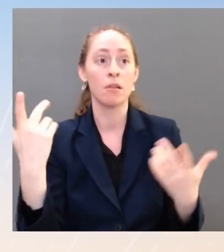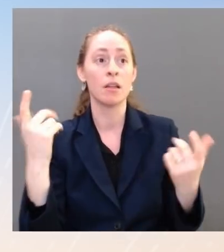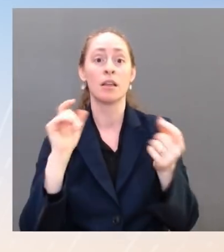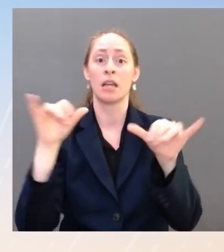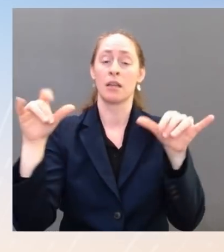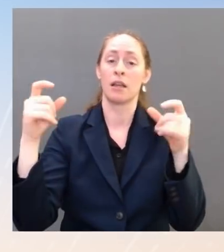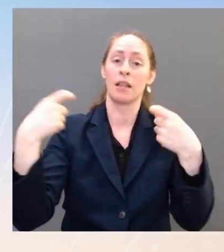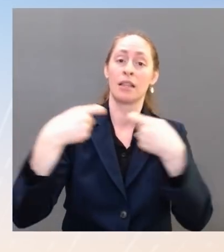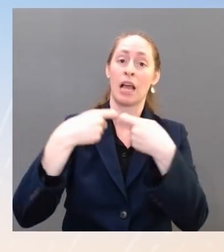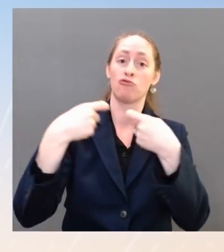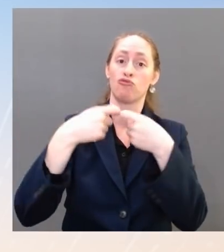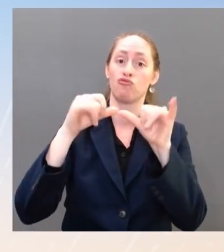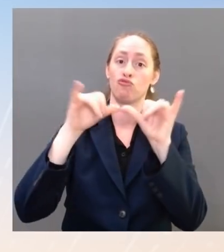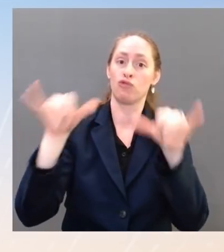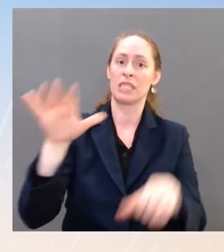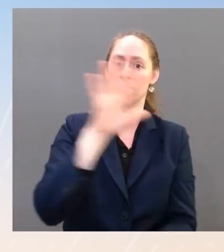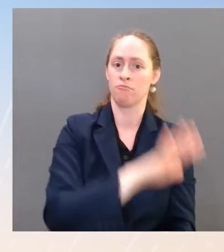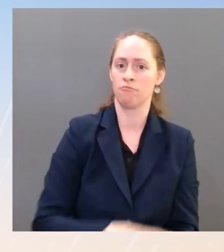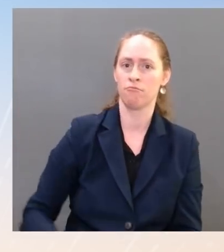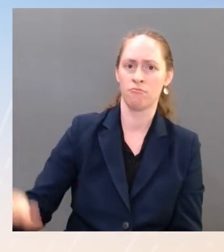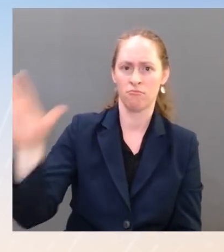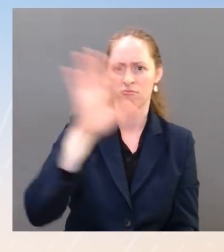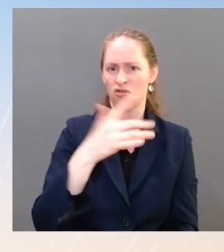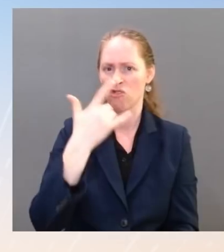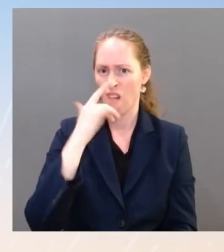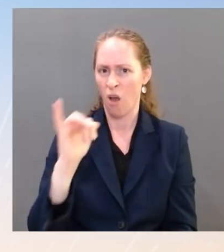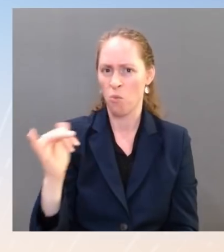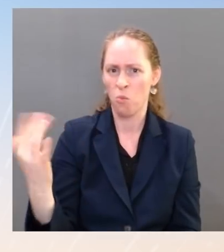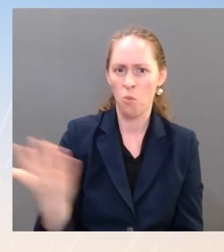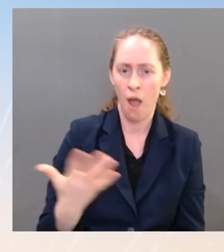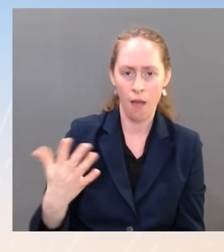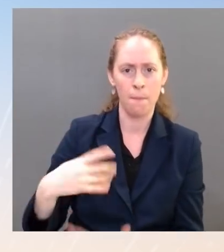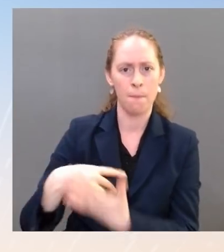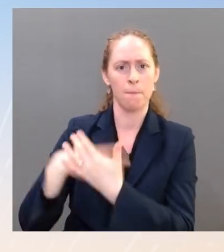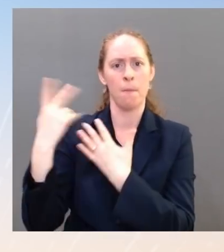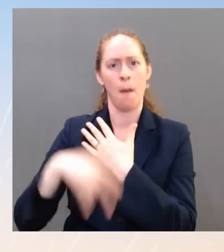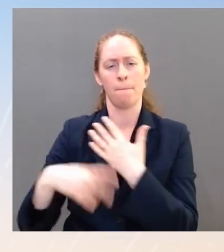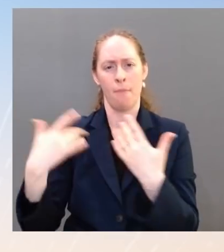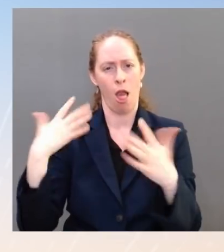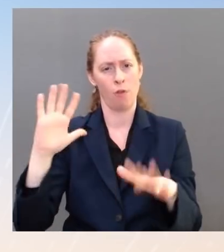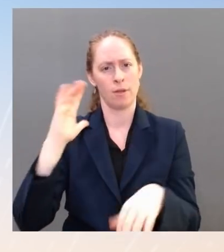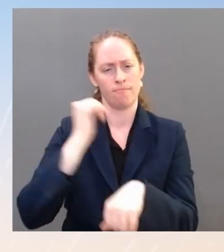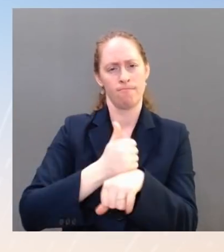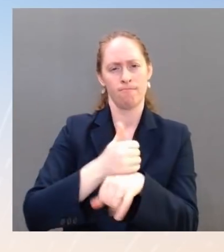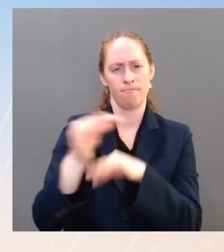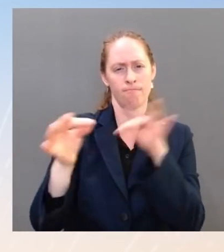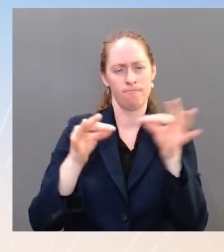One component of that is called the Transmission Facilitation Program that we rolled out last week to make sure